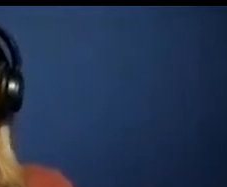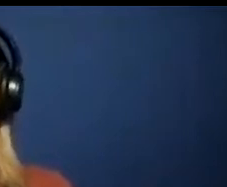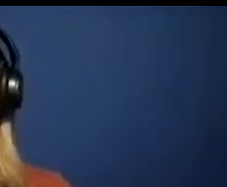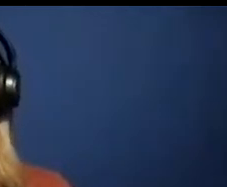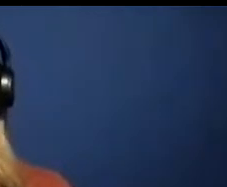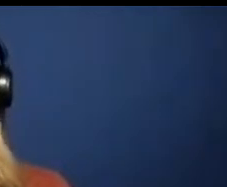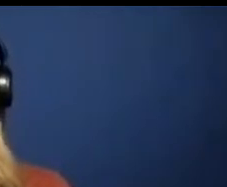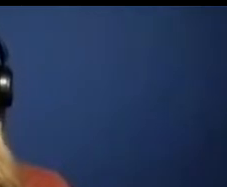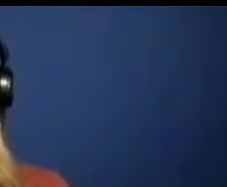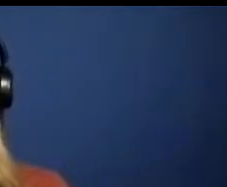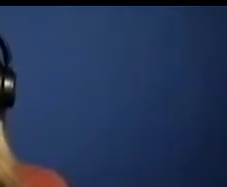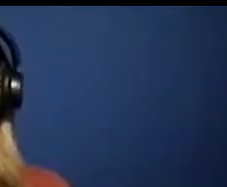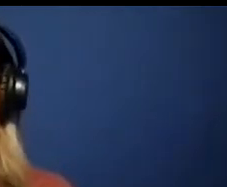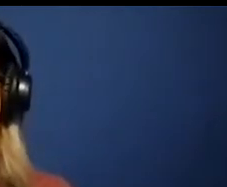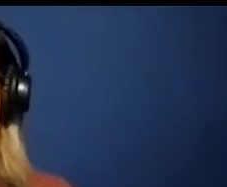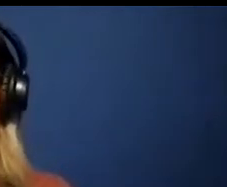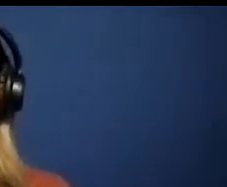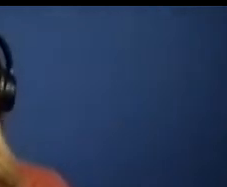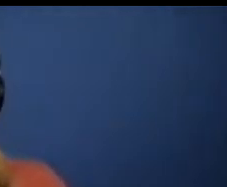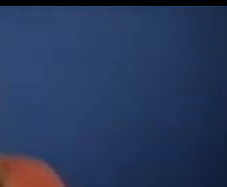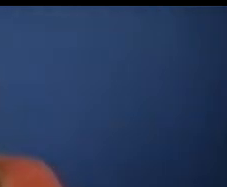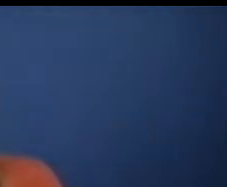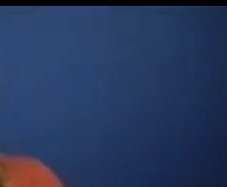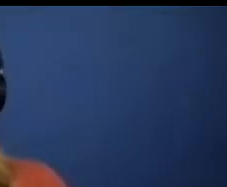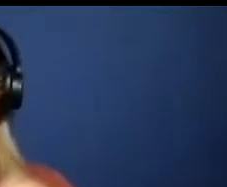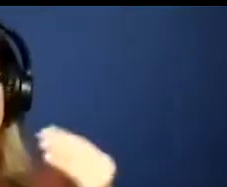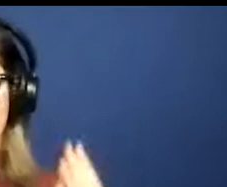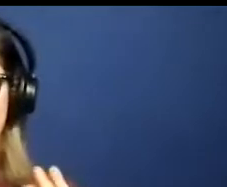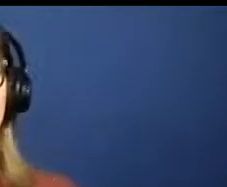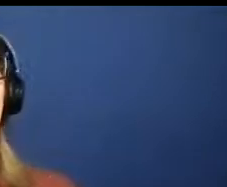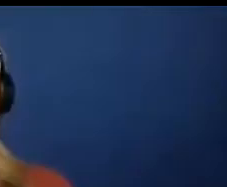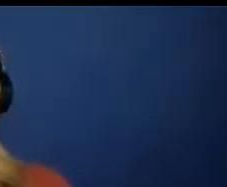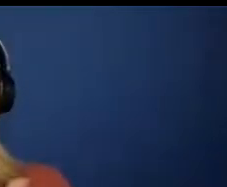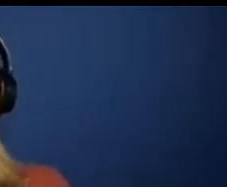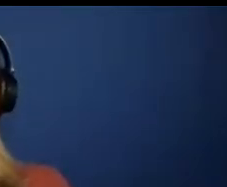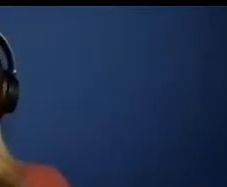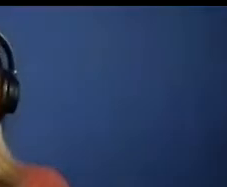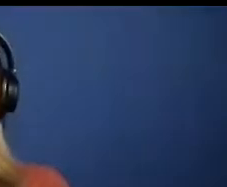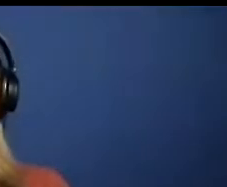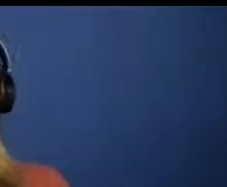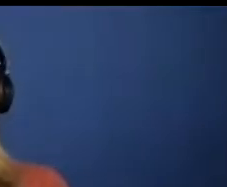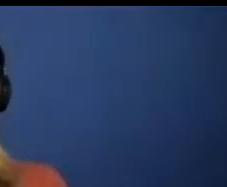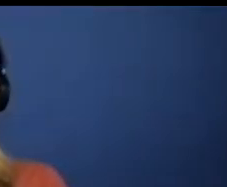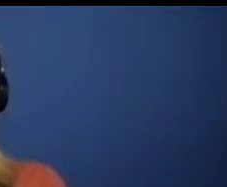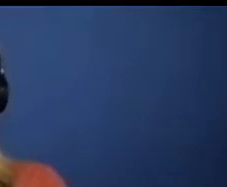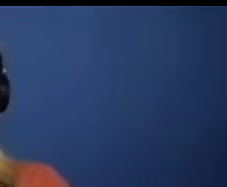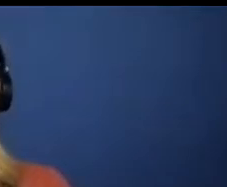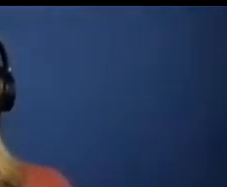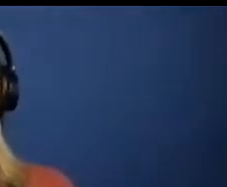the students, their parents, their educators know to access some of these devices, and become a little bit more familiar with them.